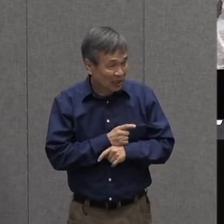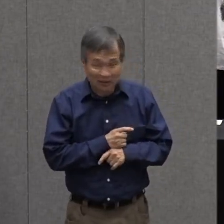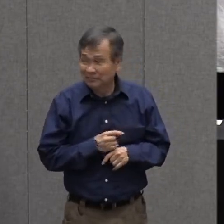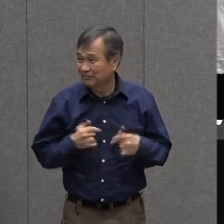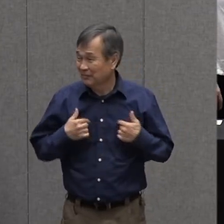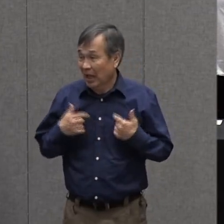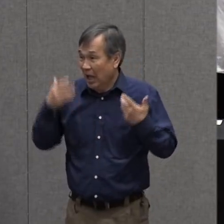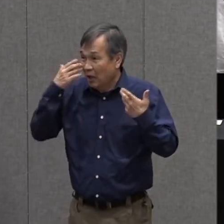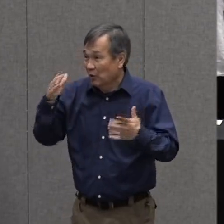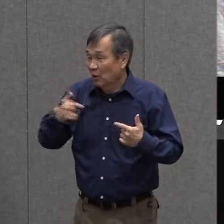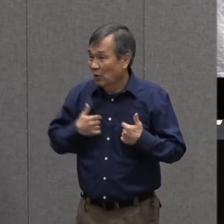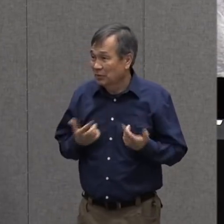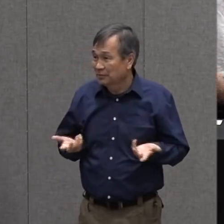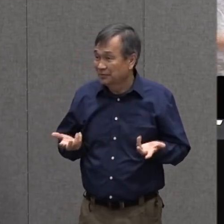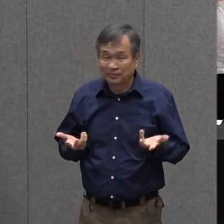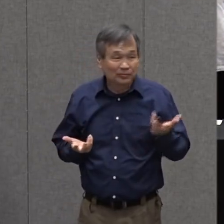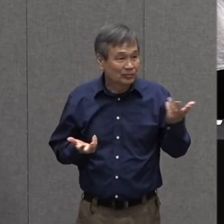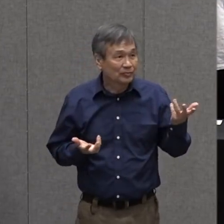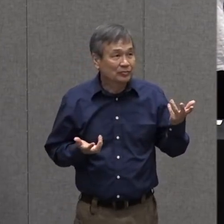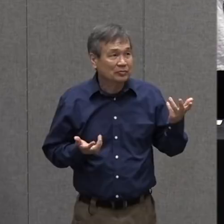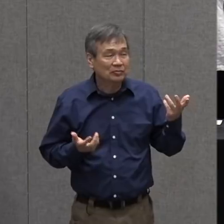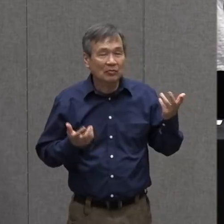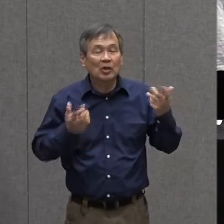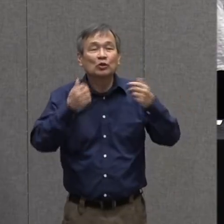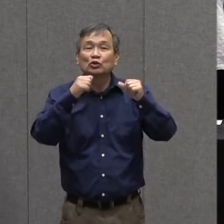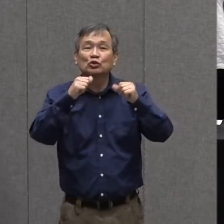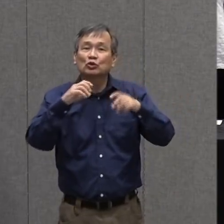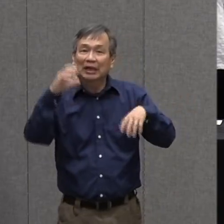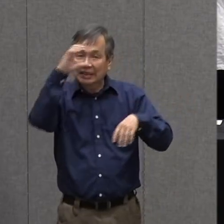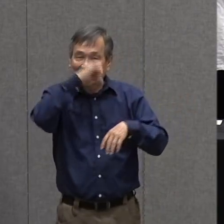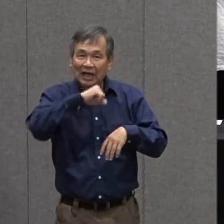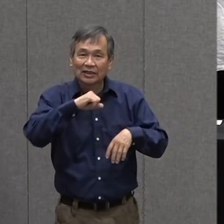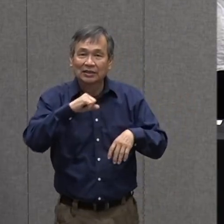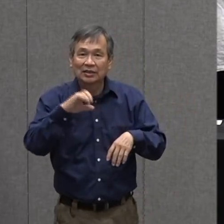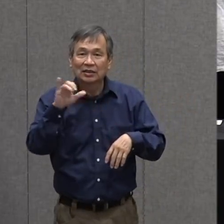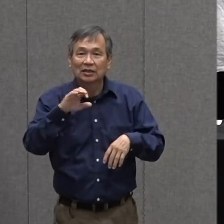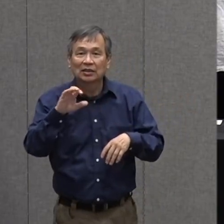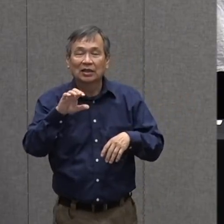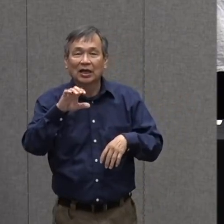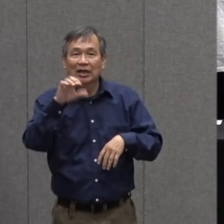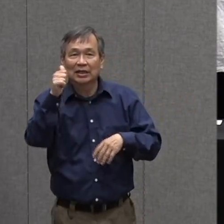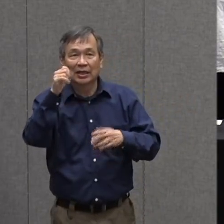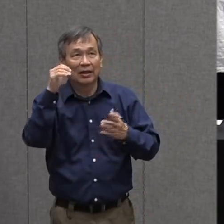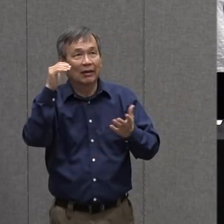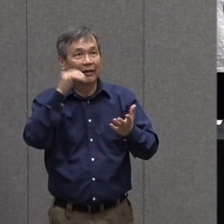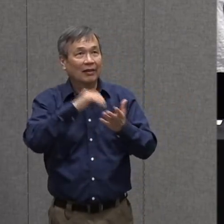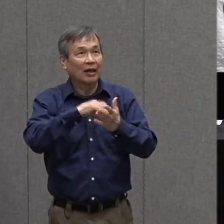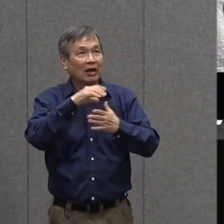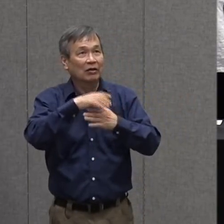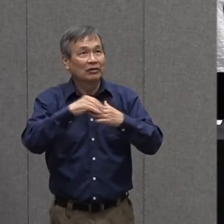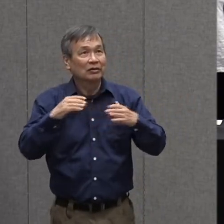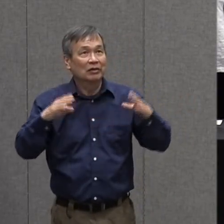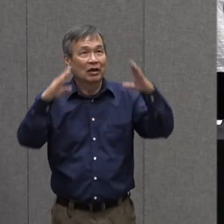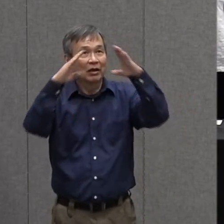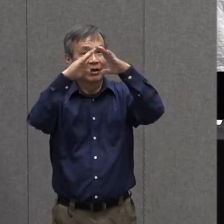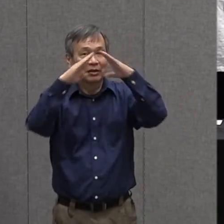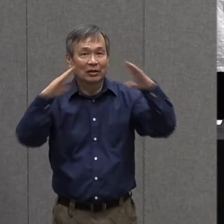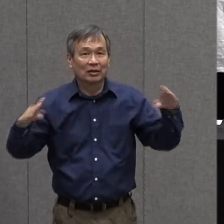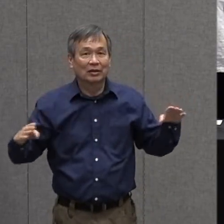Well, I think headbands works like where you're just trying to describe it's kind like $10000 Pyramid. If I don't describe those words in a minute,